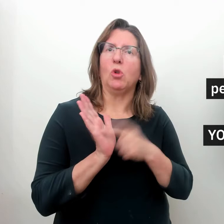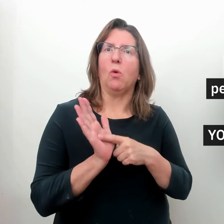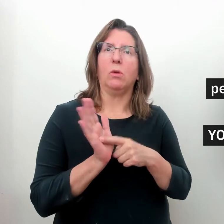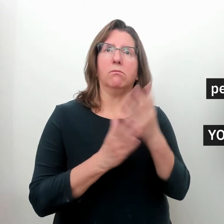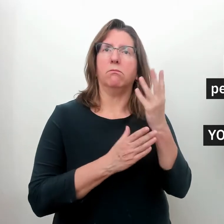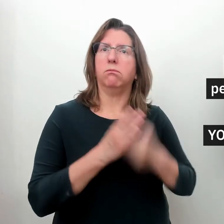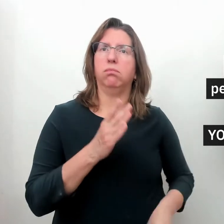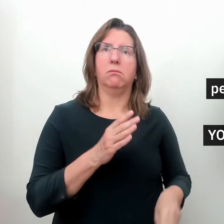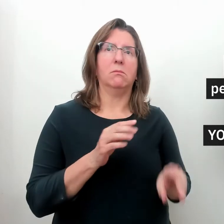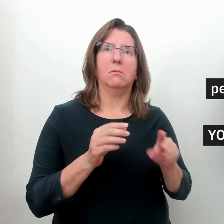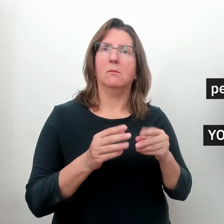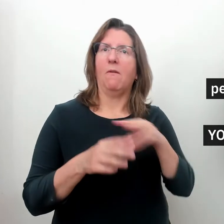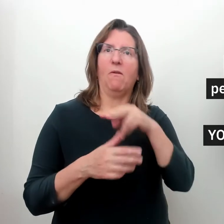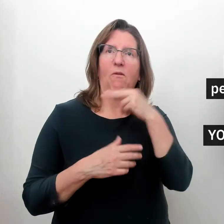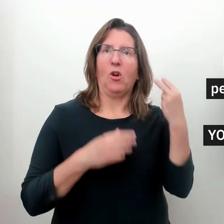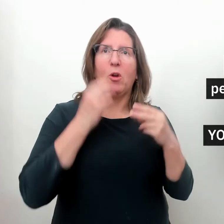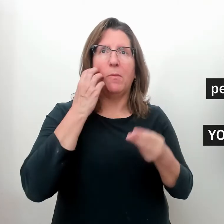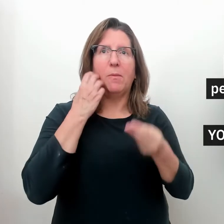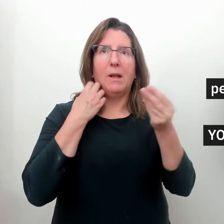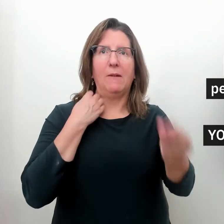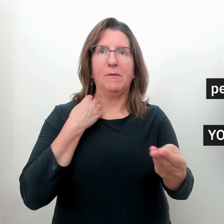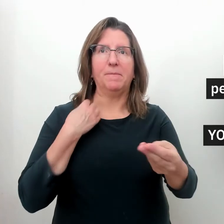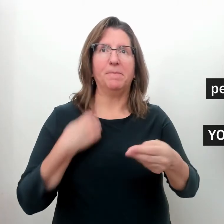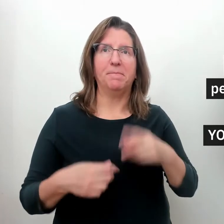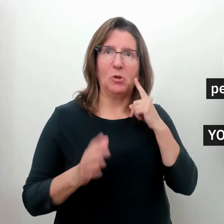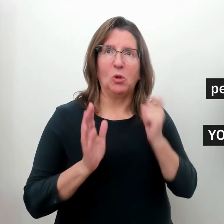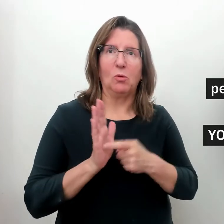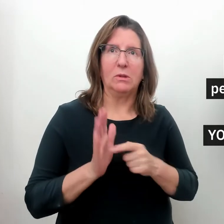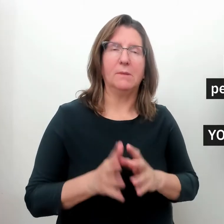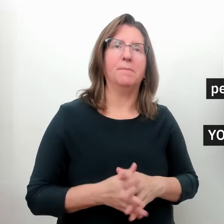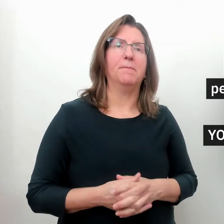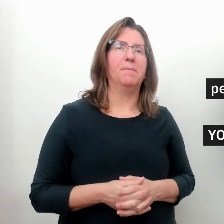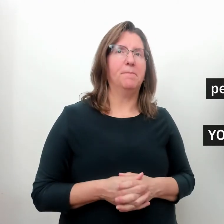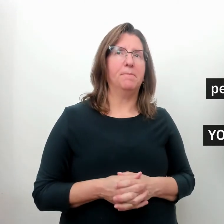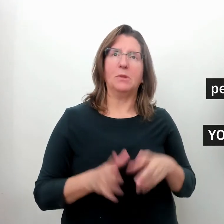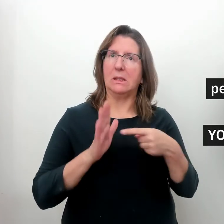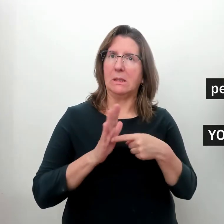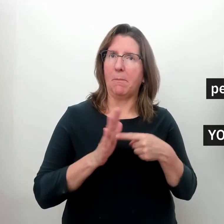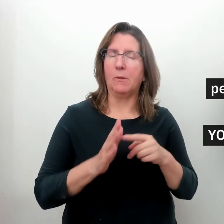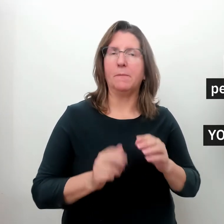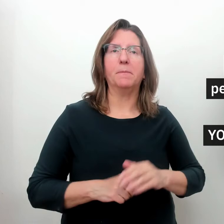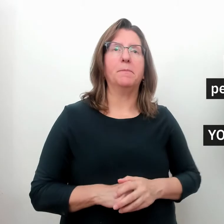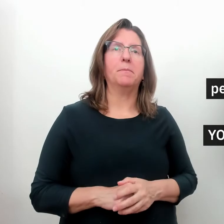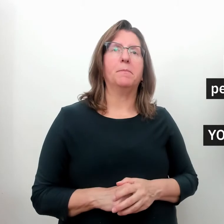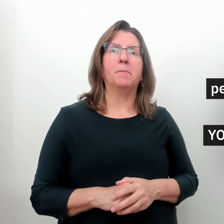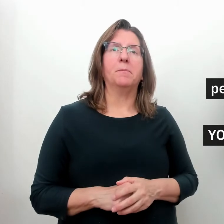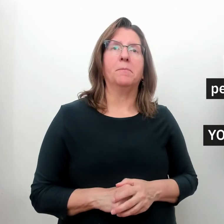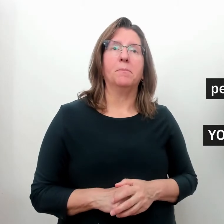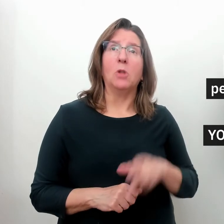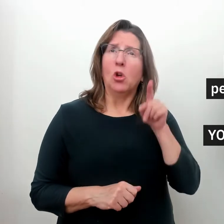In ASL translations the verb GIVE is often not there. Here's another example,